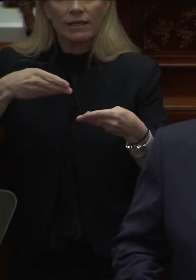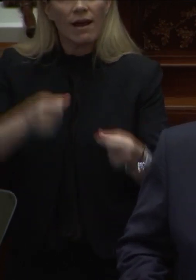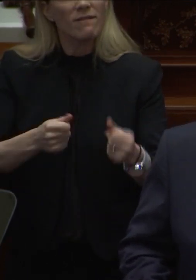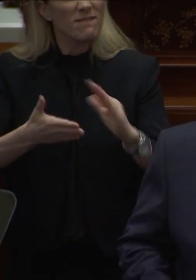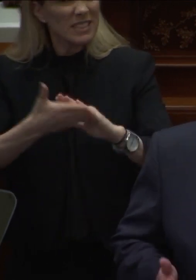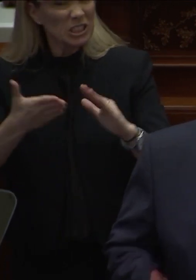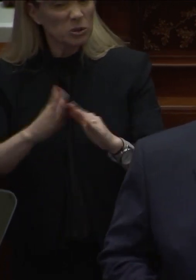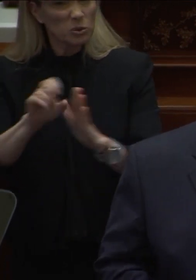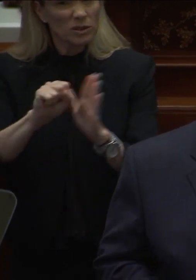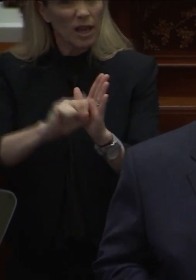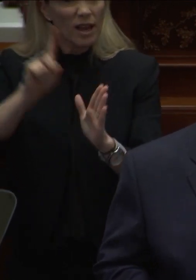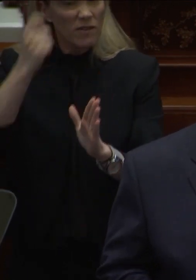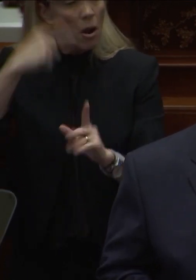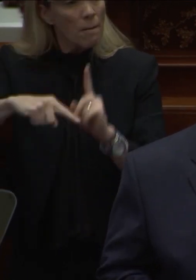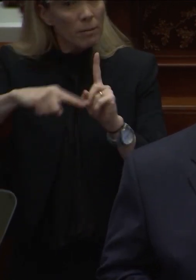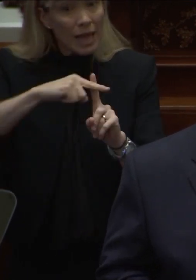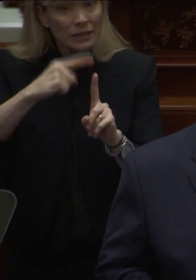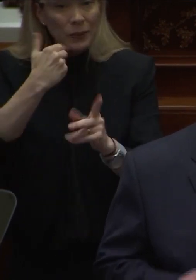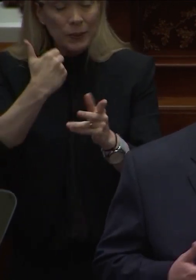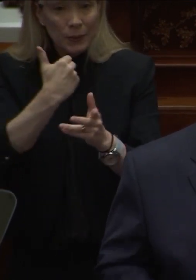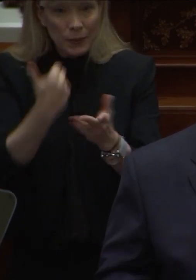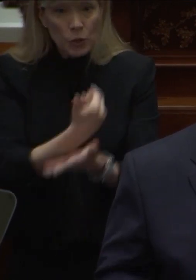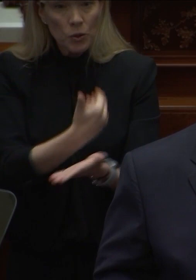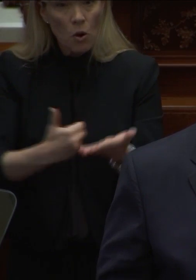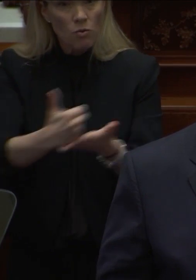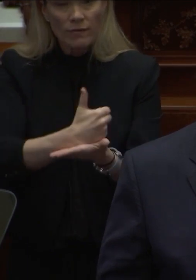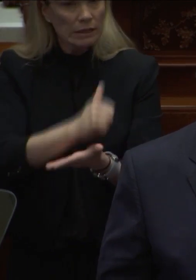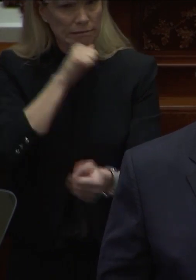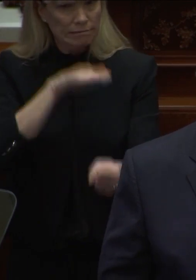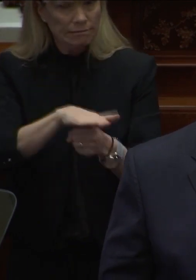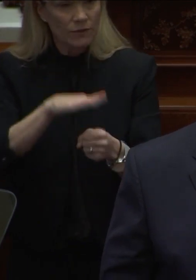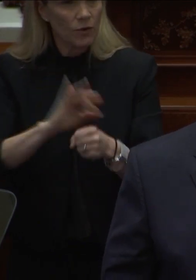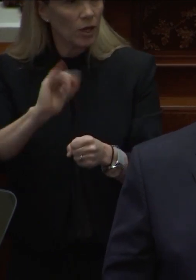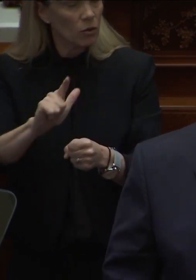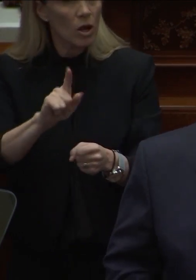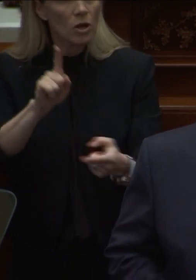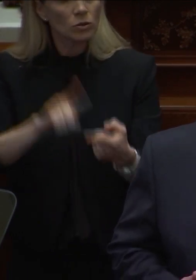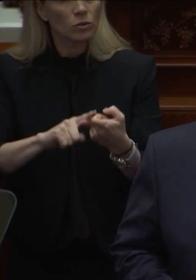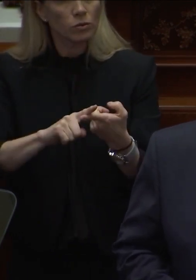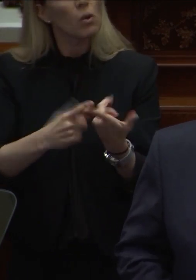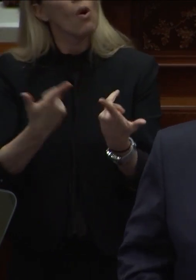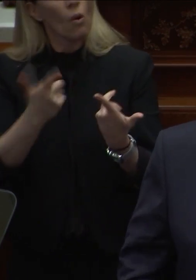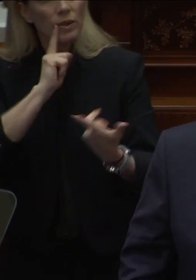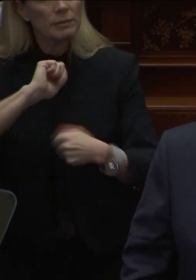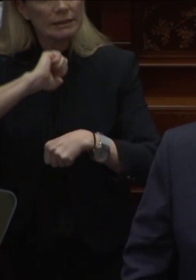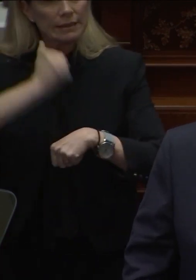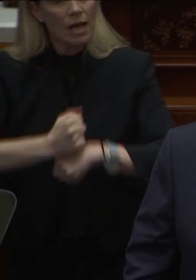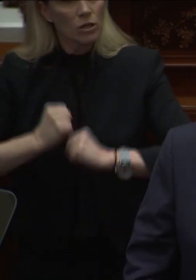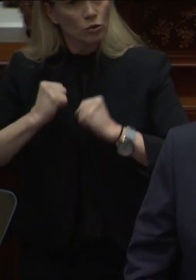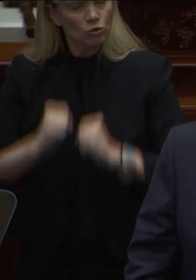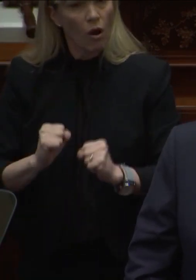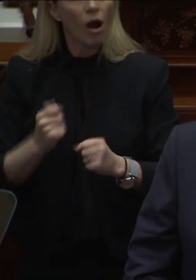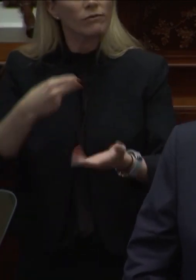INCREASE OUR FEDERAL MATCH. BRINGING EFFICIENCIES TO STATE GOVERNMENT IN ADDITION TO THESE NEW REVENUES IS NOT ENOUGH FOR ILLINOIS TO REACH FIRM FISCAL